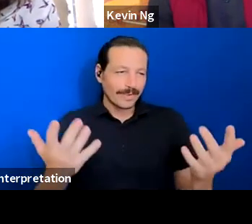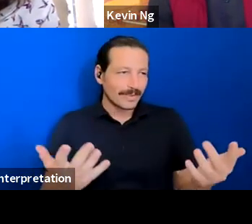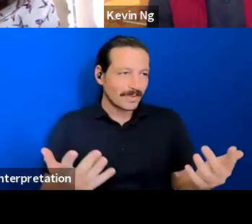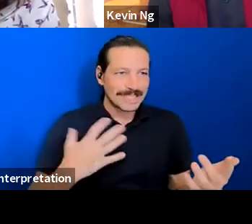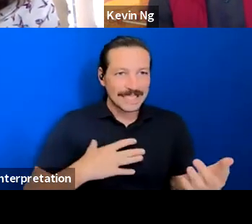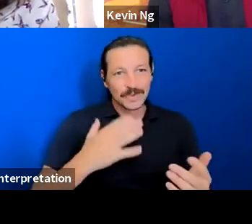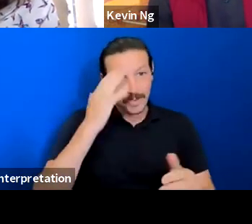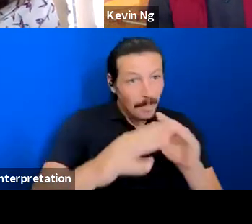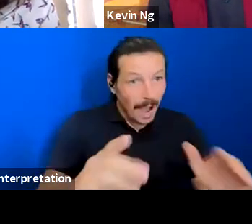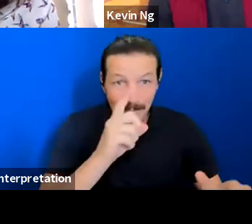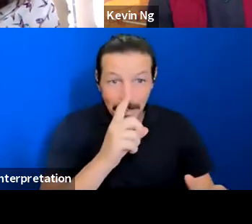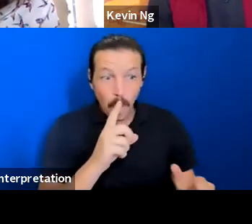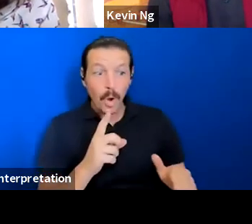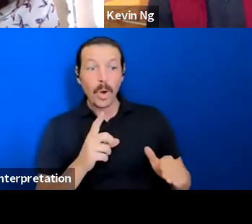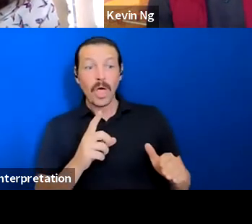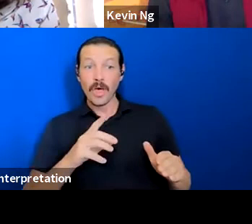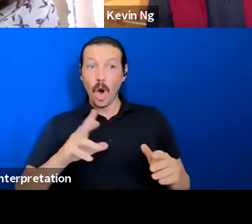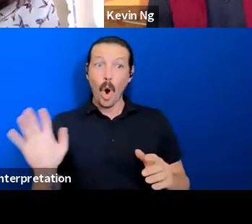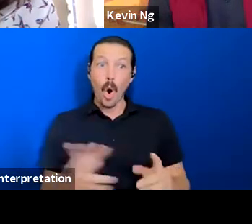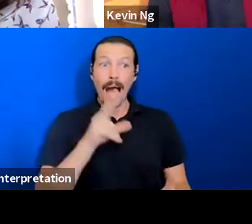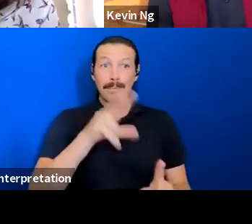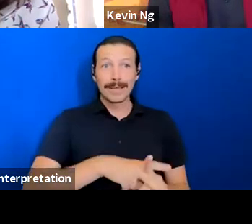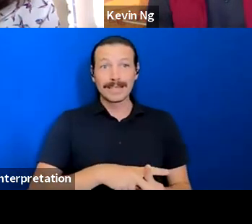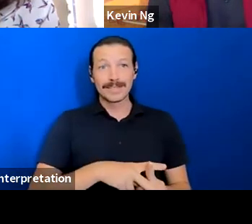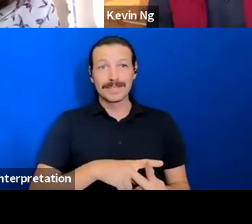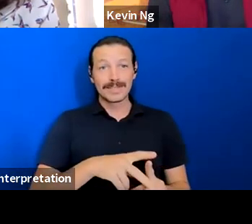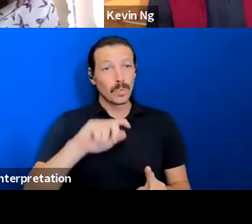with a really good sense of what you want to support and what you want to advocate for.